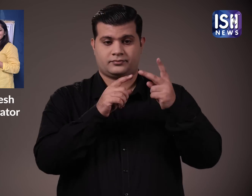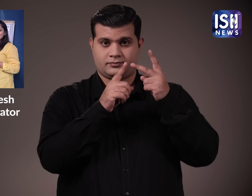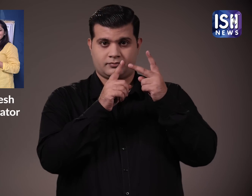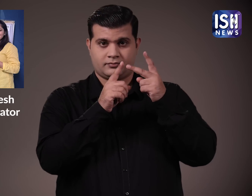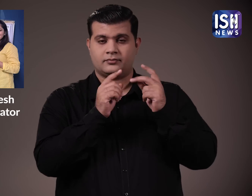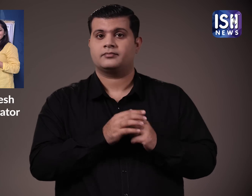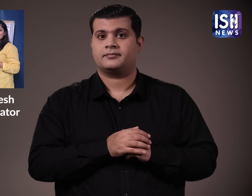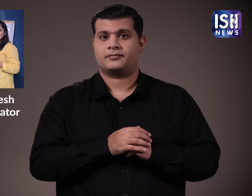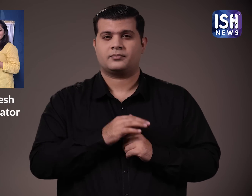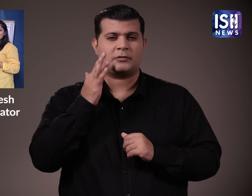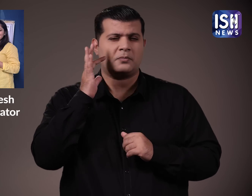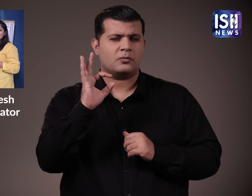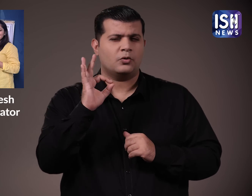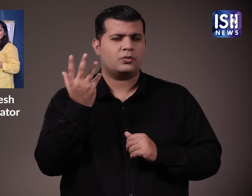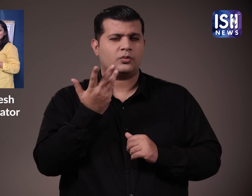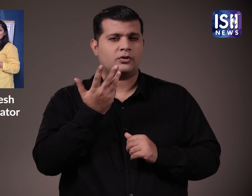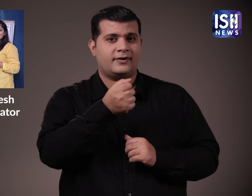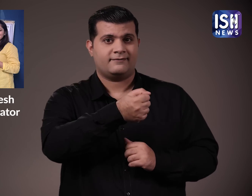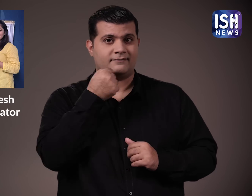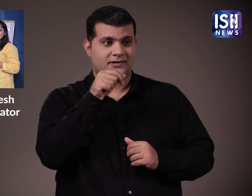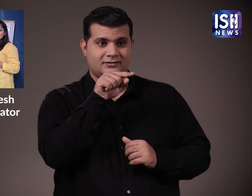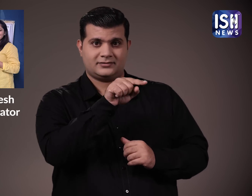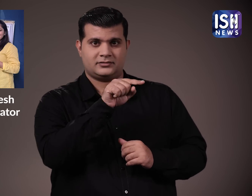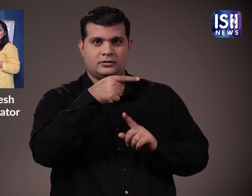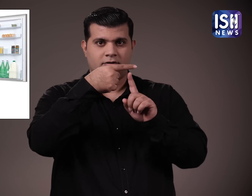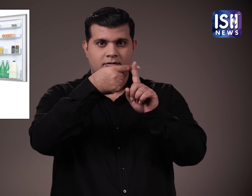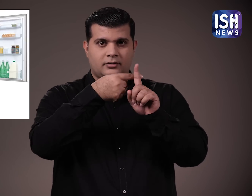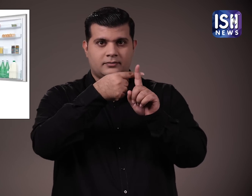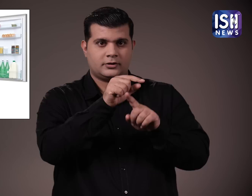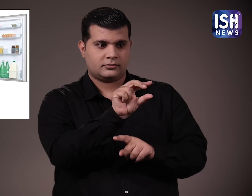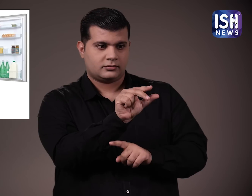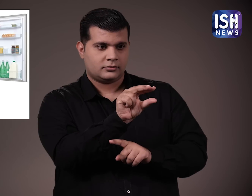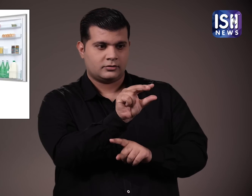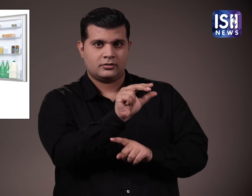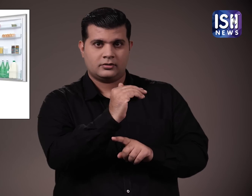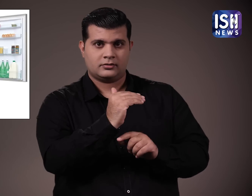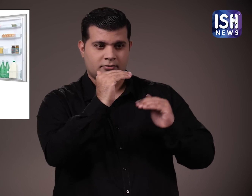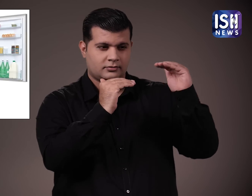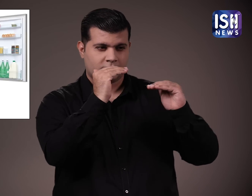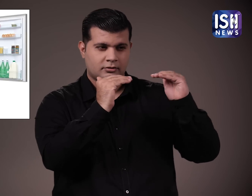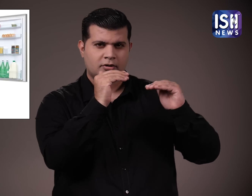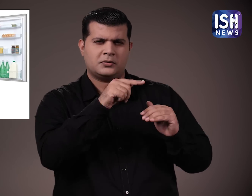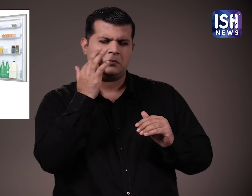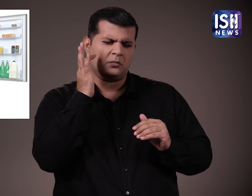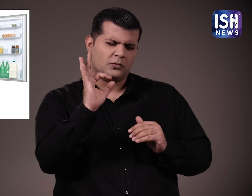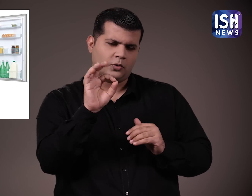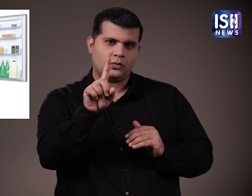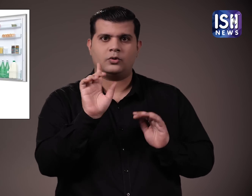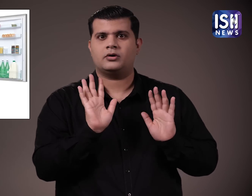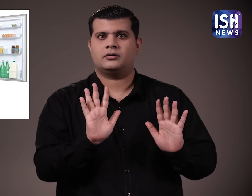While storing food in the refrigerator, it is important to set the right temperature correctly.